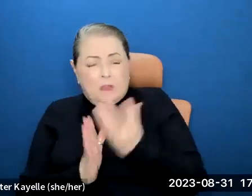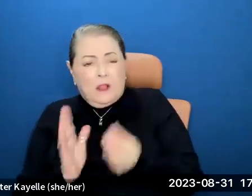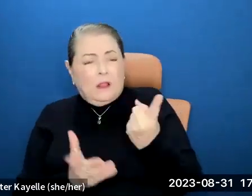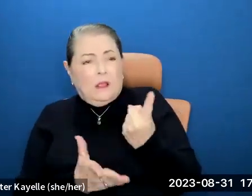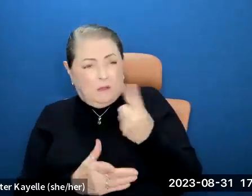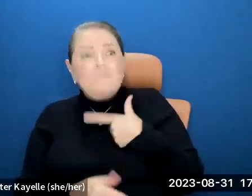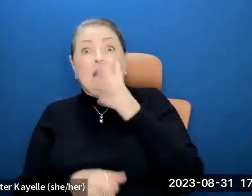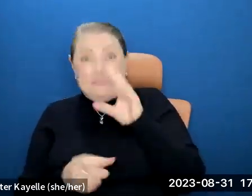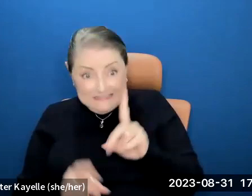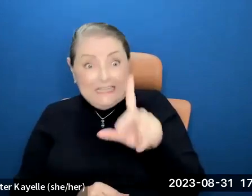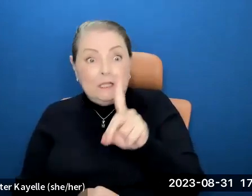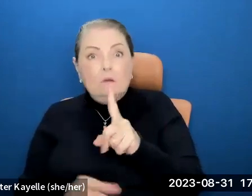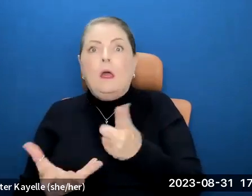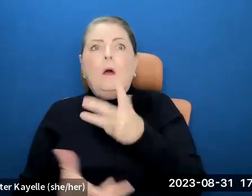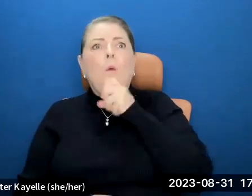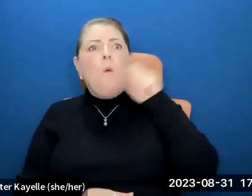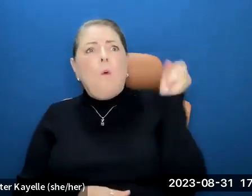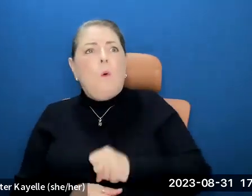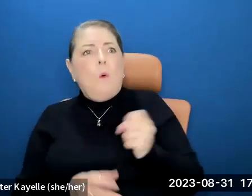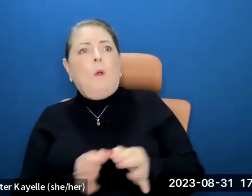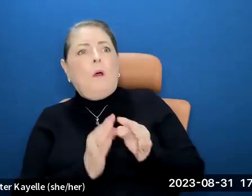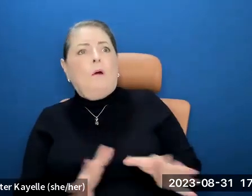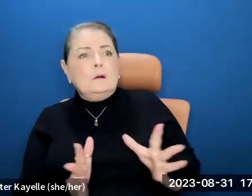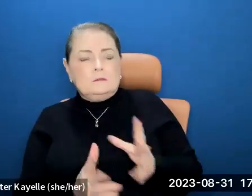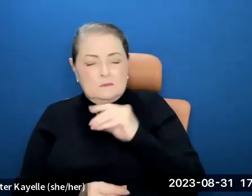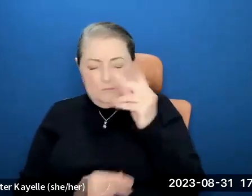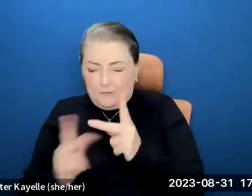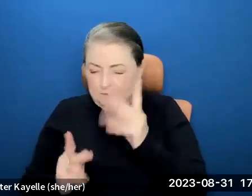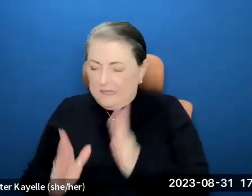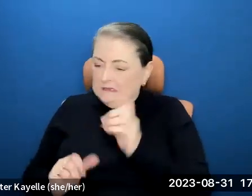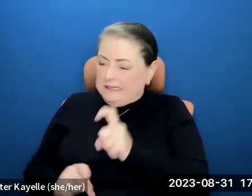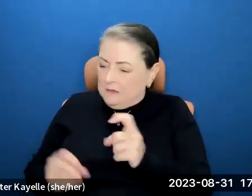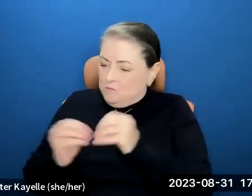they had occurred too long ago there are many reasons a person may need more time to complete